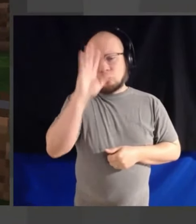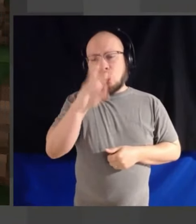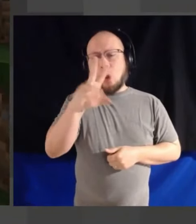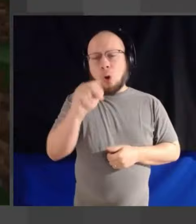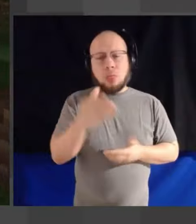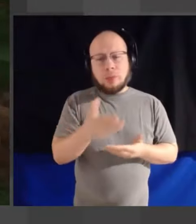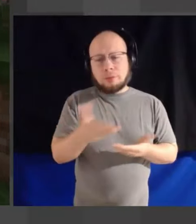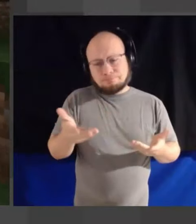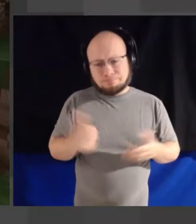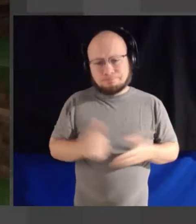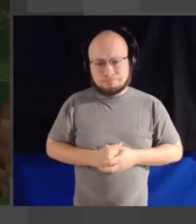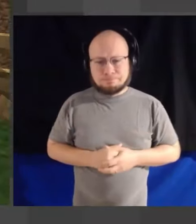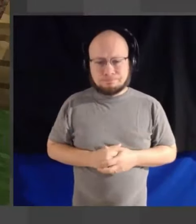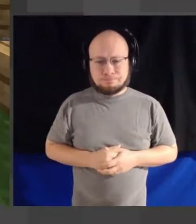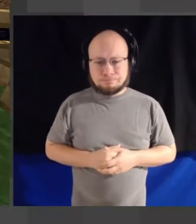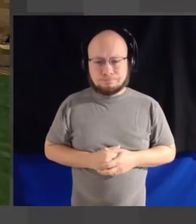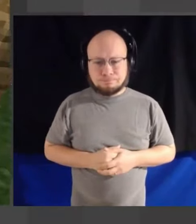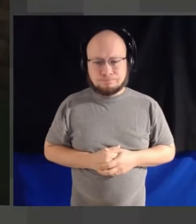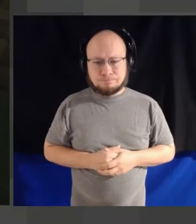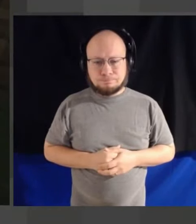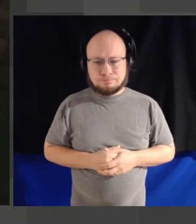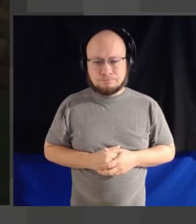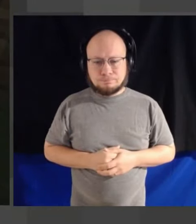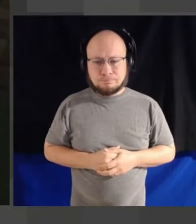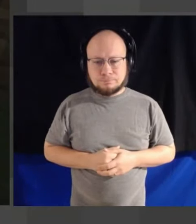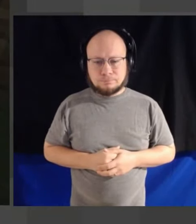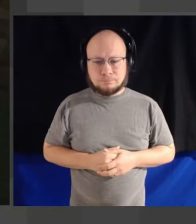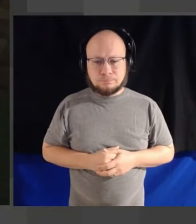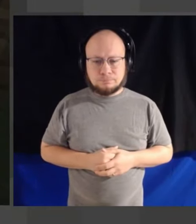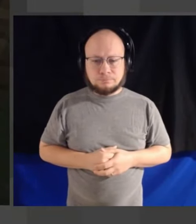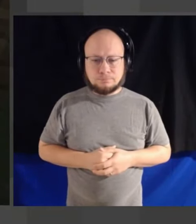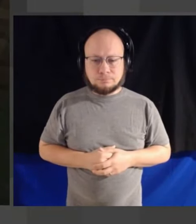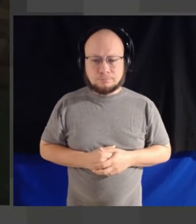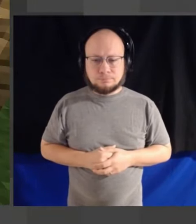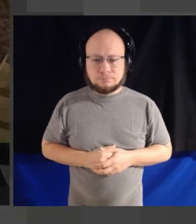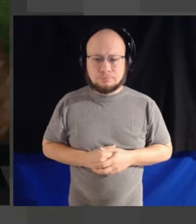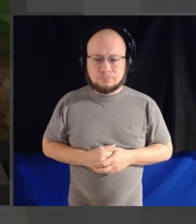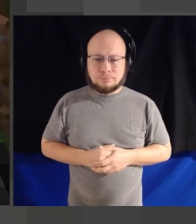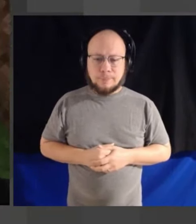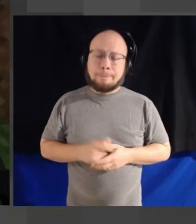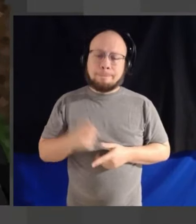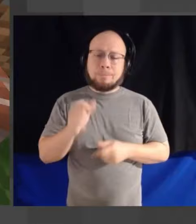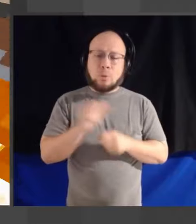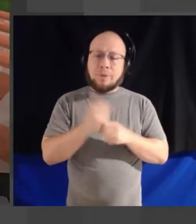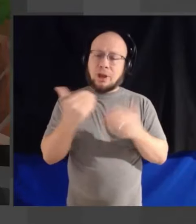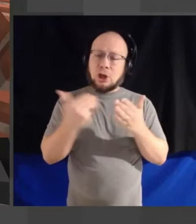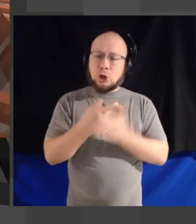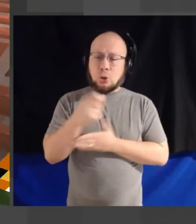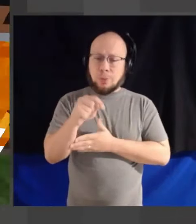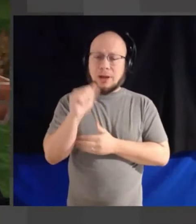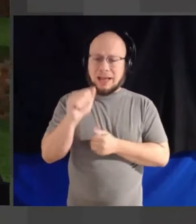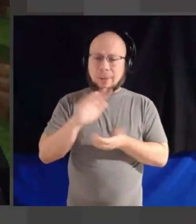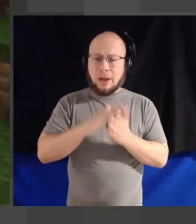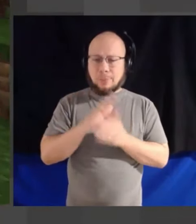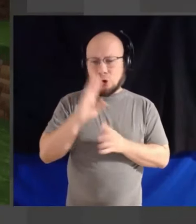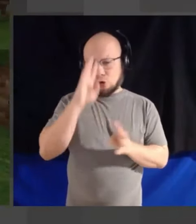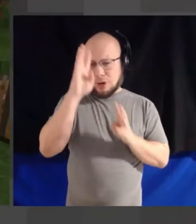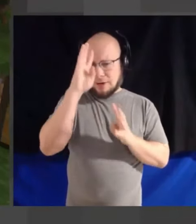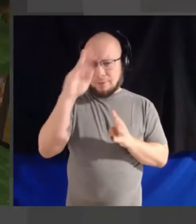YOU CAN CREATE YOUR OWN STORIES OR TRY TO GUESS HOW THOSE PIECES